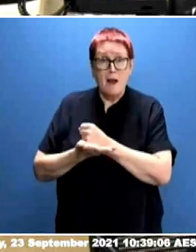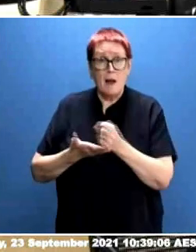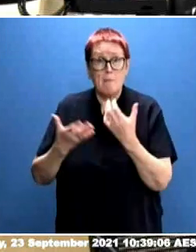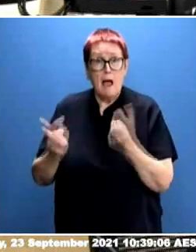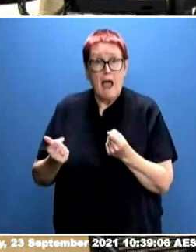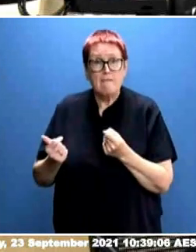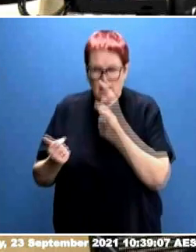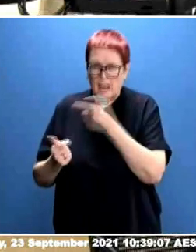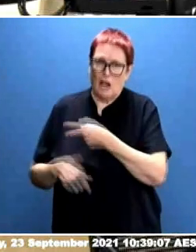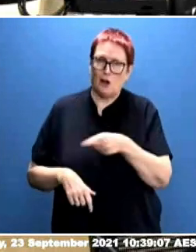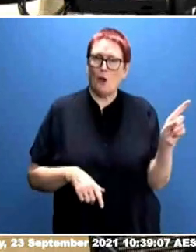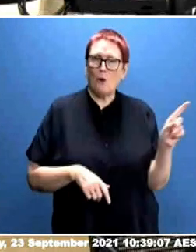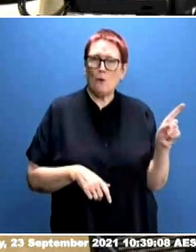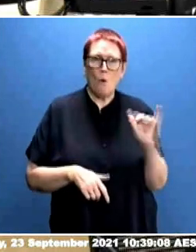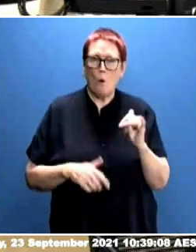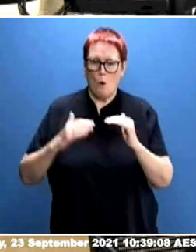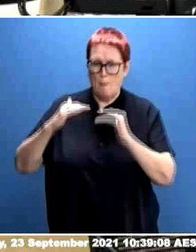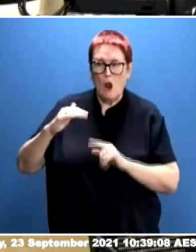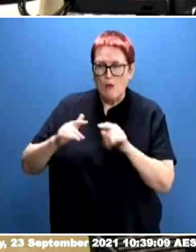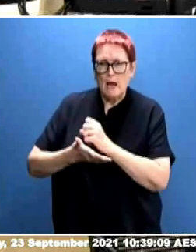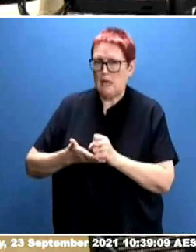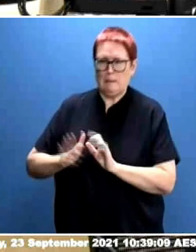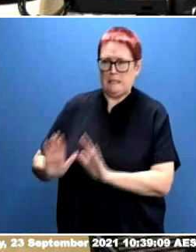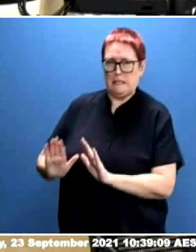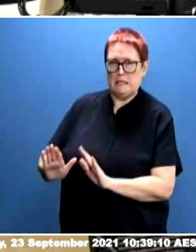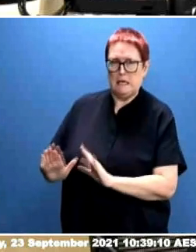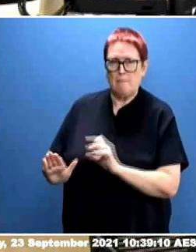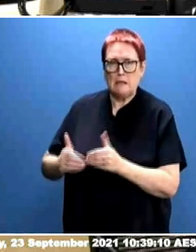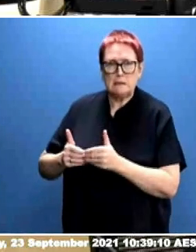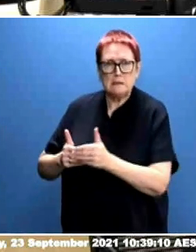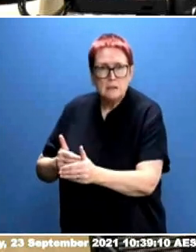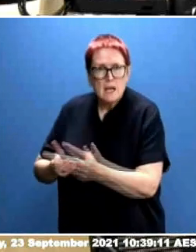before you can say, we can now measure and assess that you have reached that level?